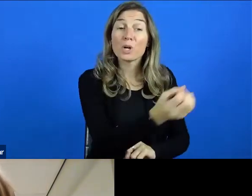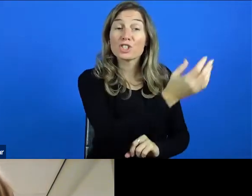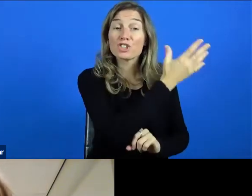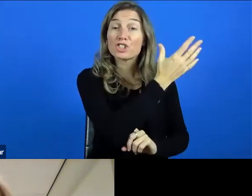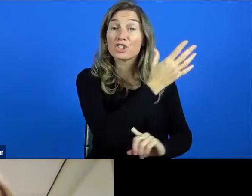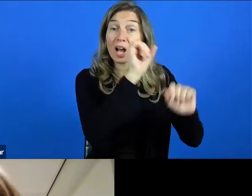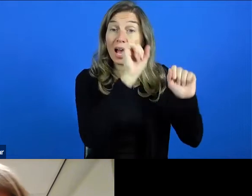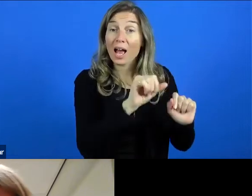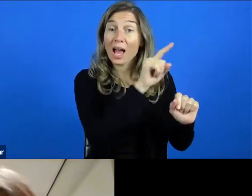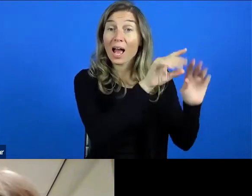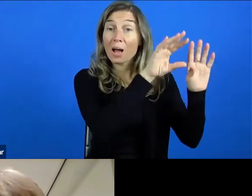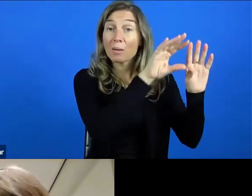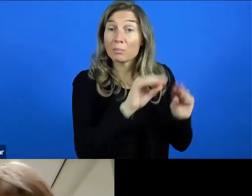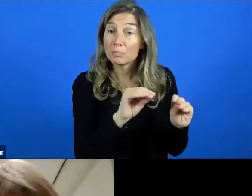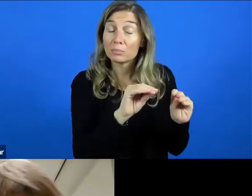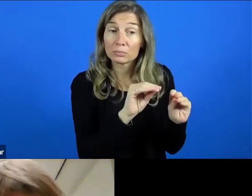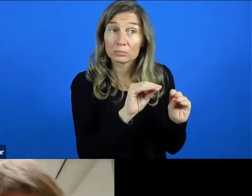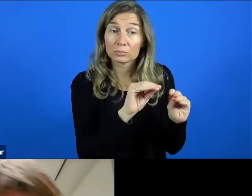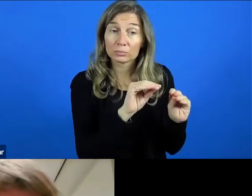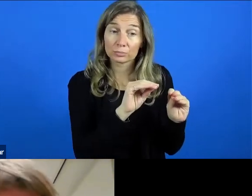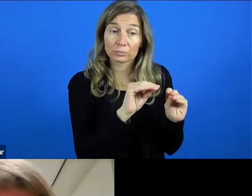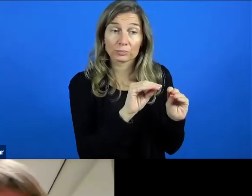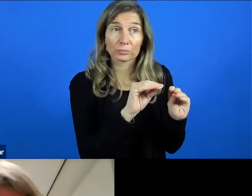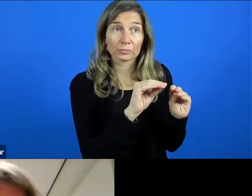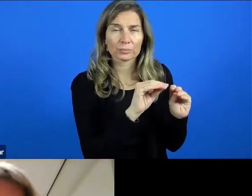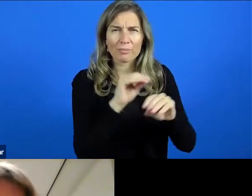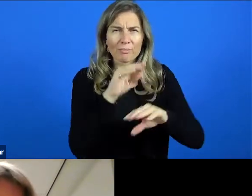We are a little bit overtime but we see from people